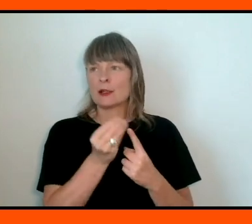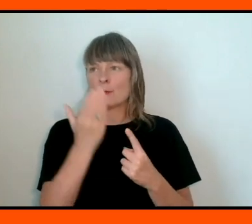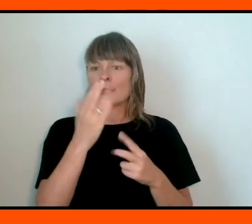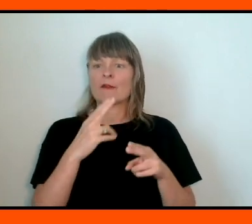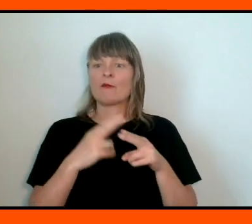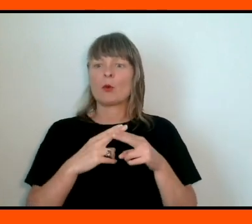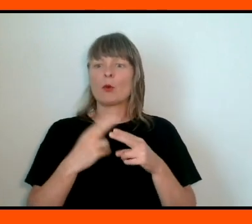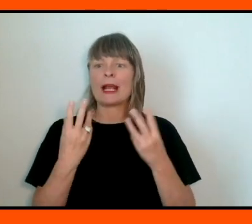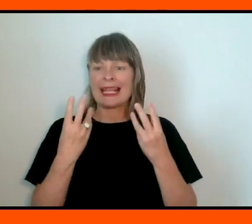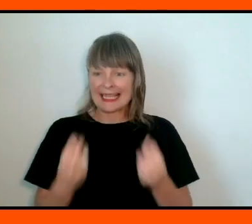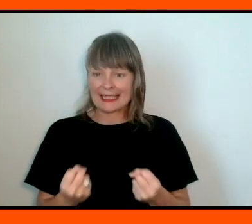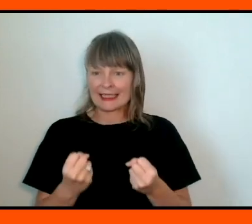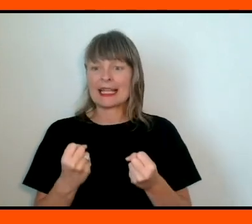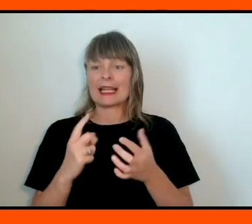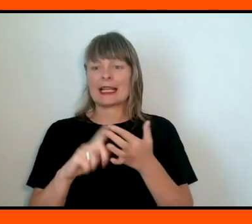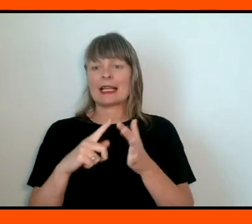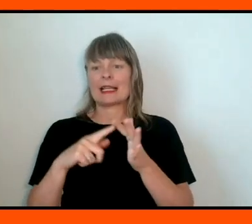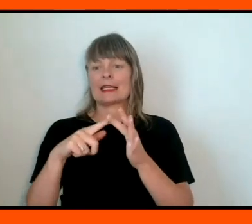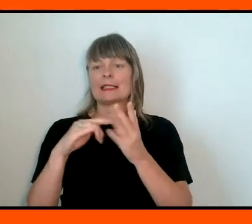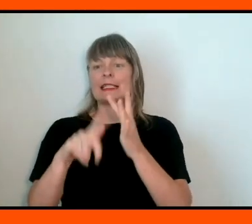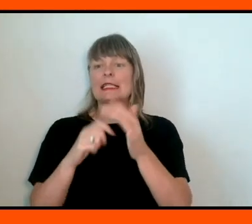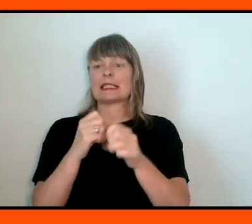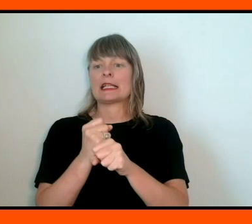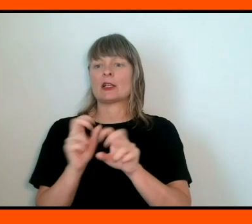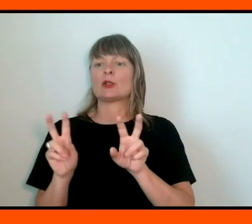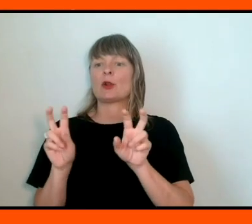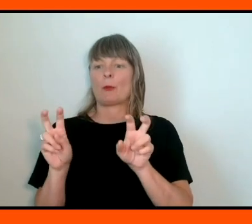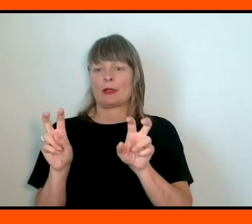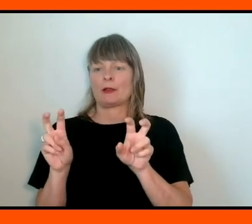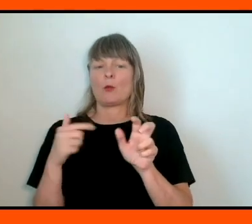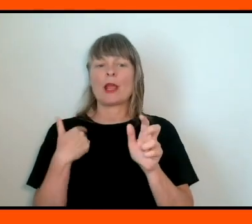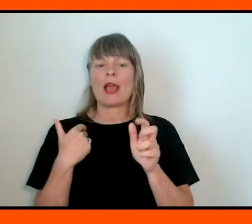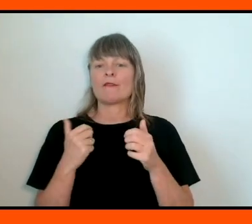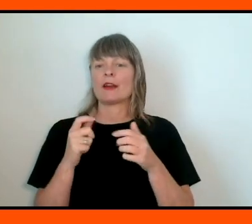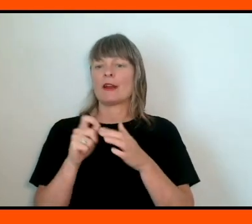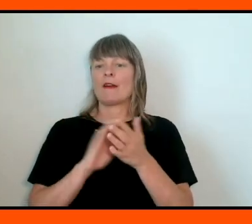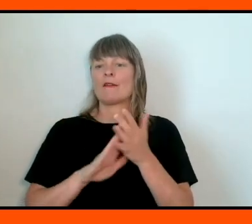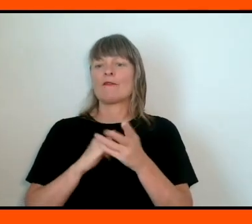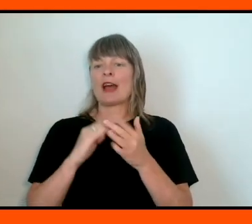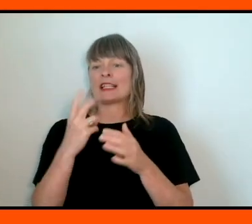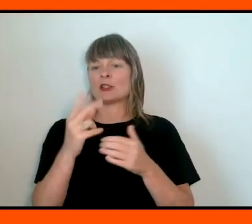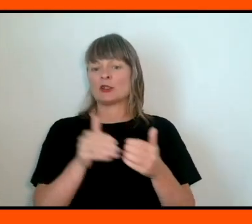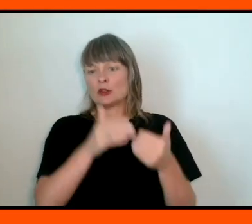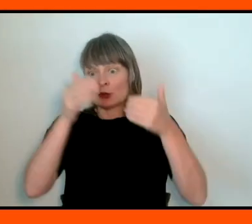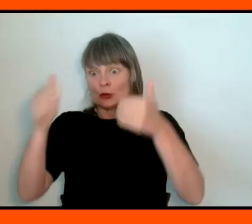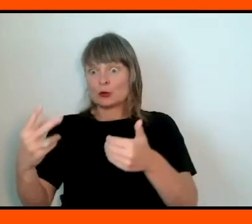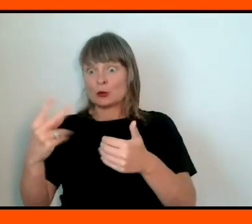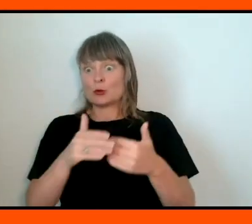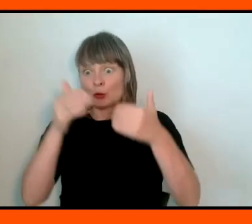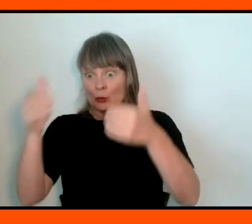We do have that phase 2 consultation. That will be mid year and that’s where we let you know everything we heard from this consultation